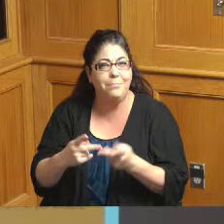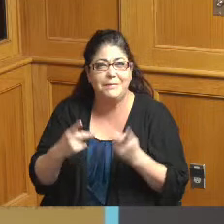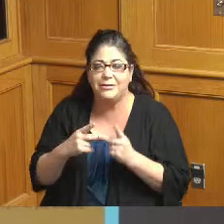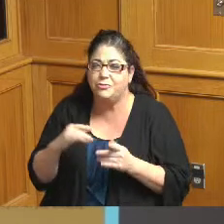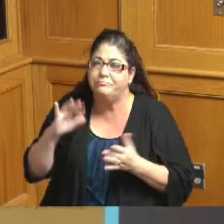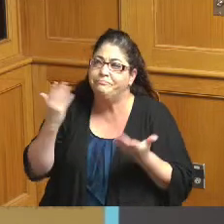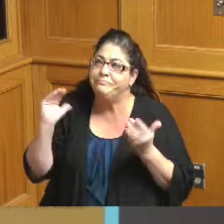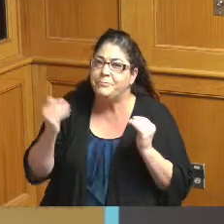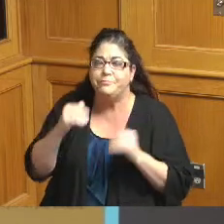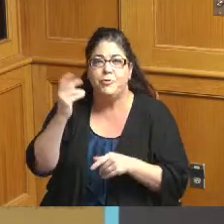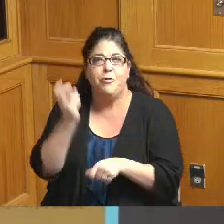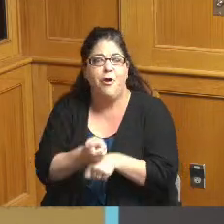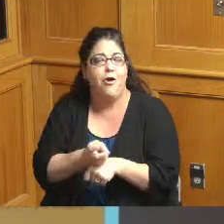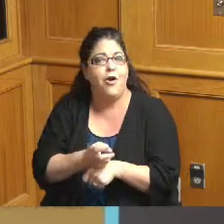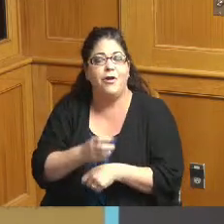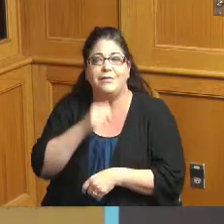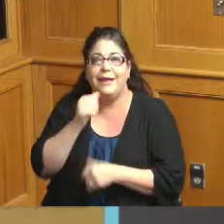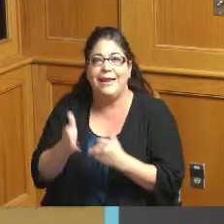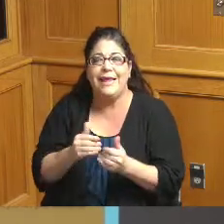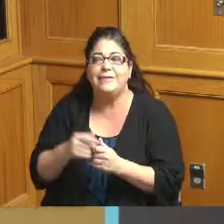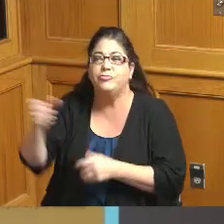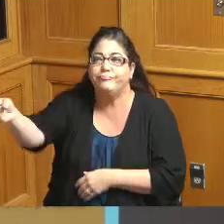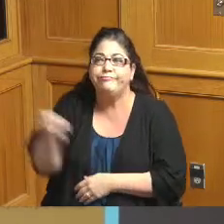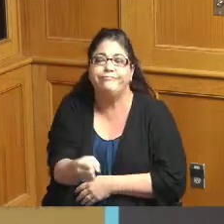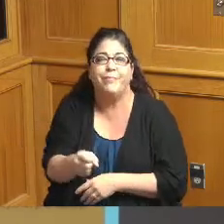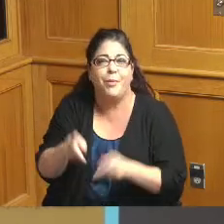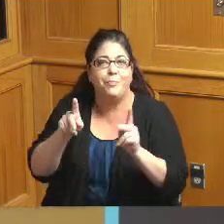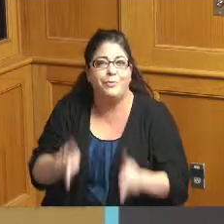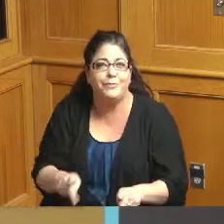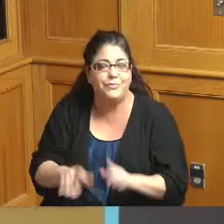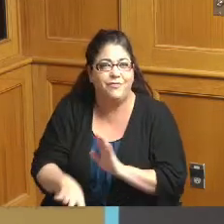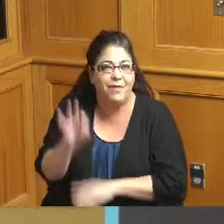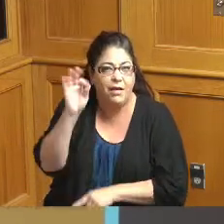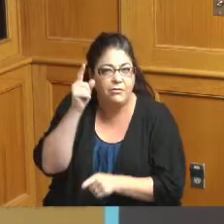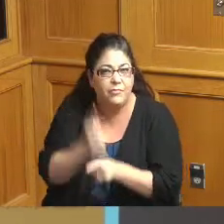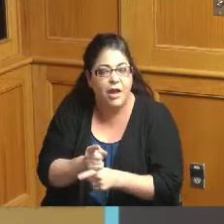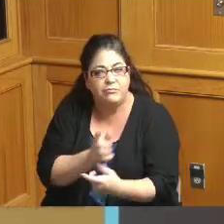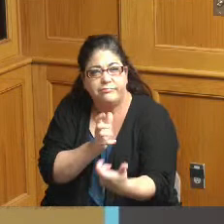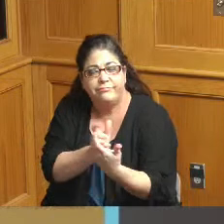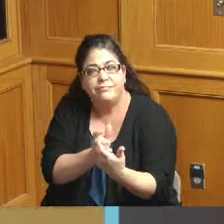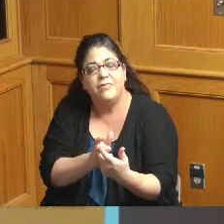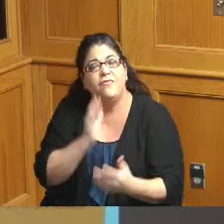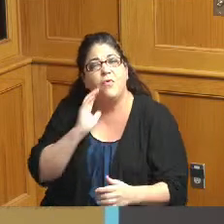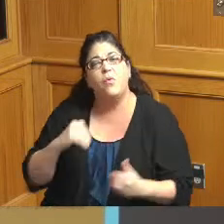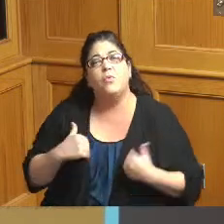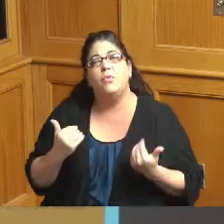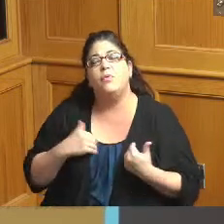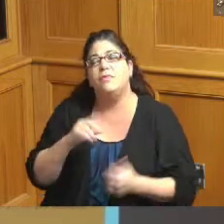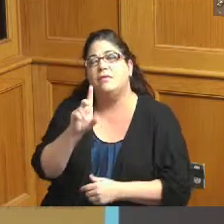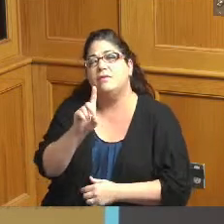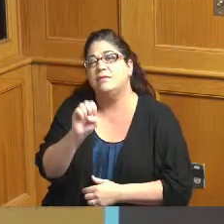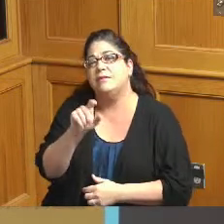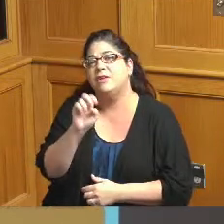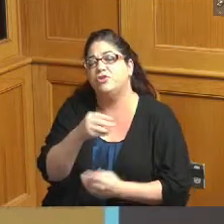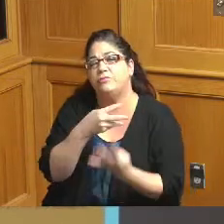at our youth center our Detention Facility we also kind of struck a compromise there so we